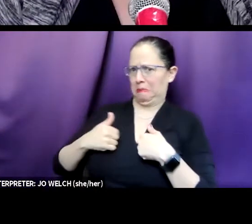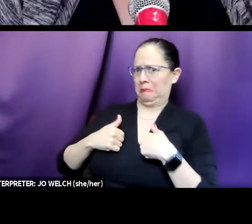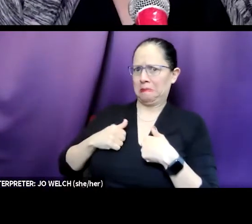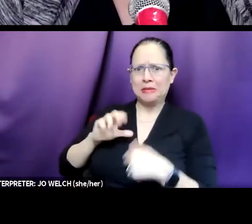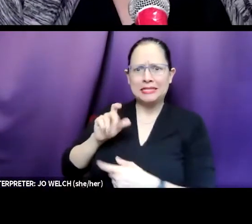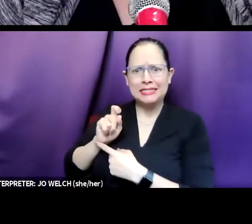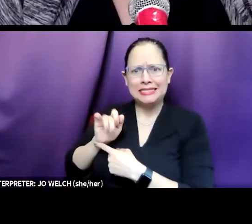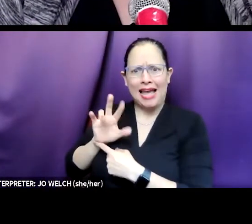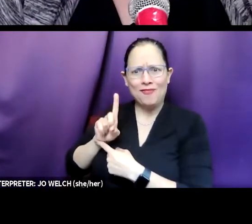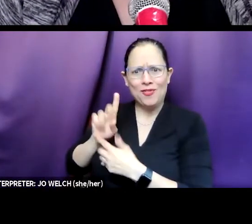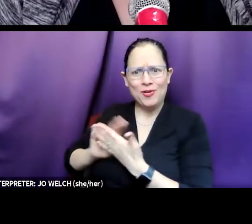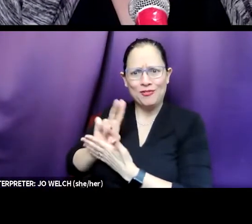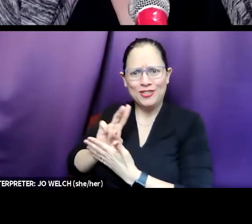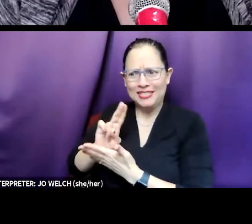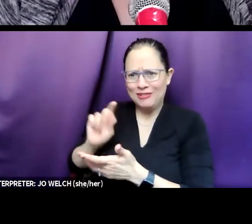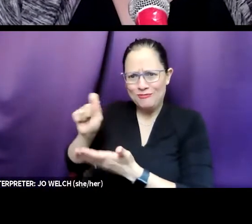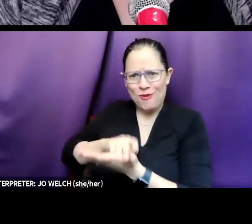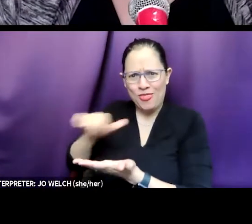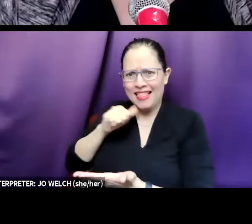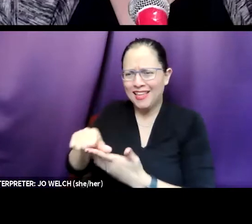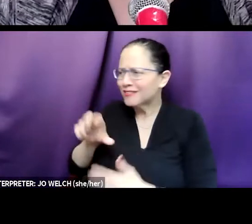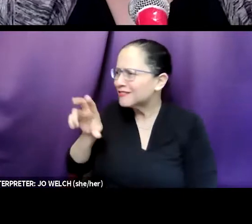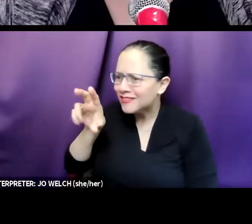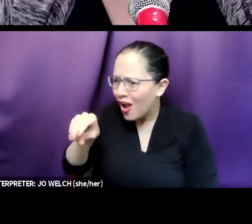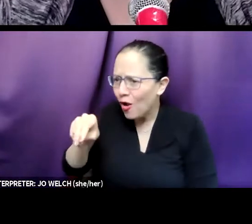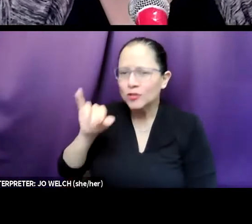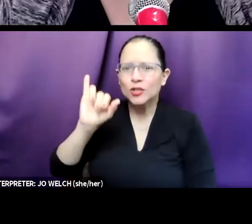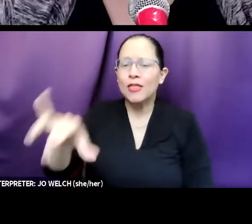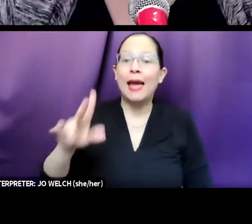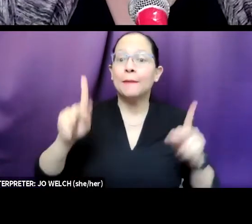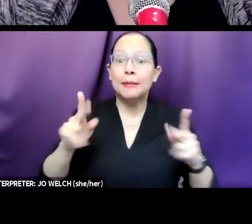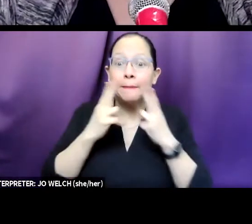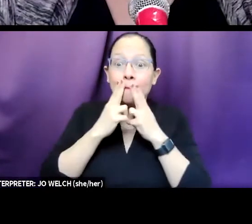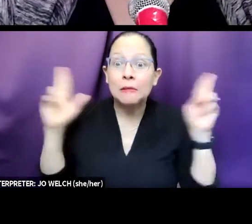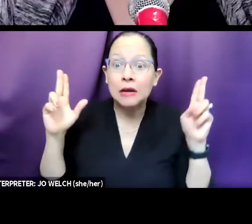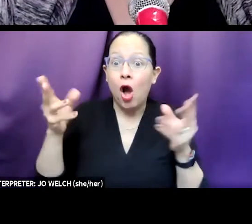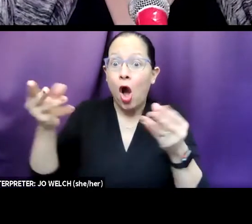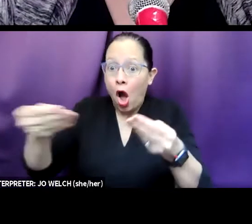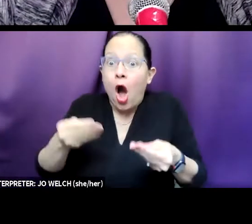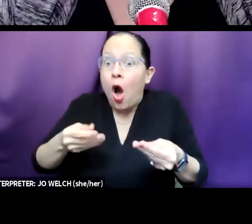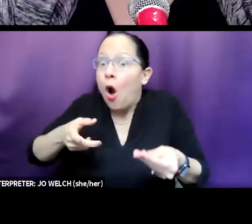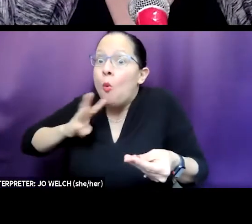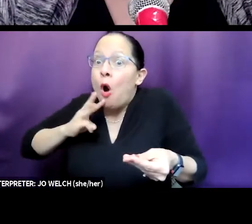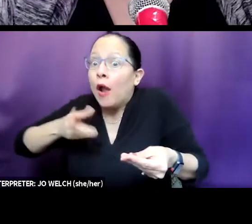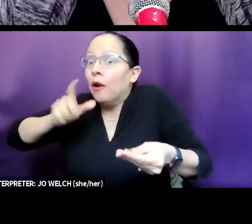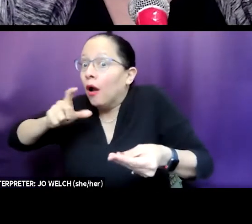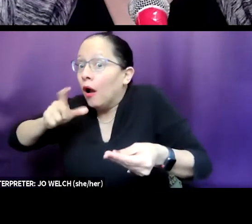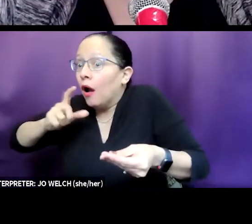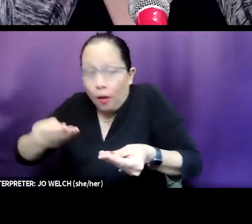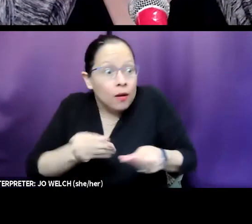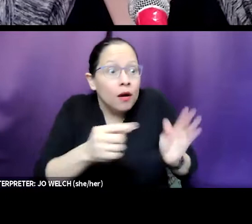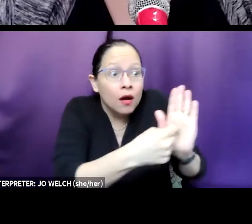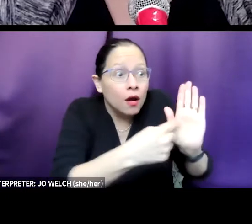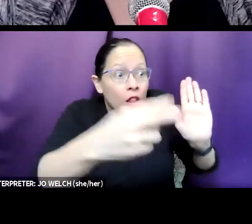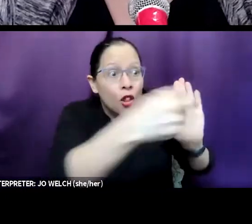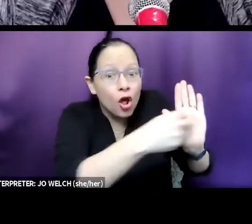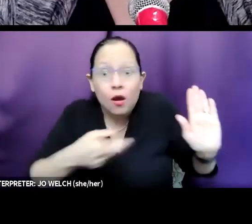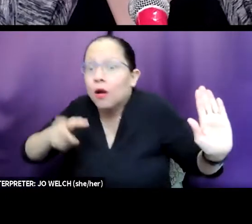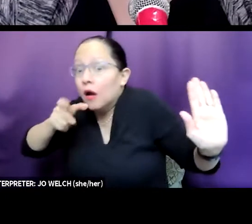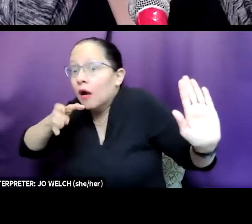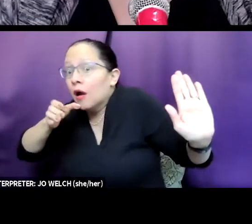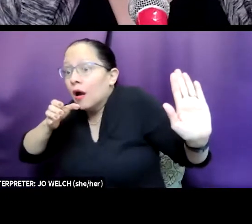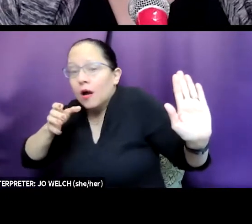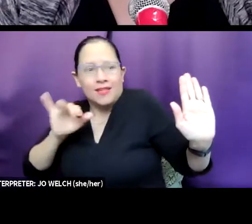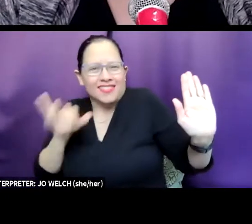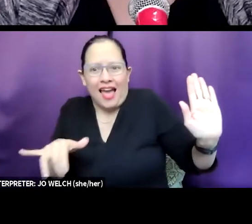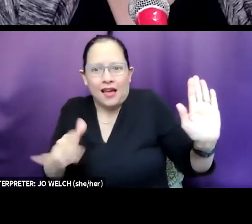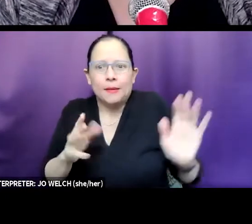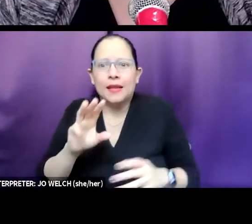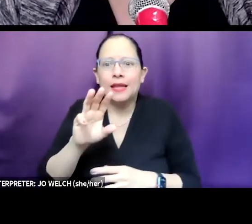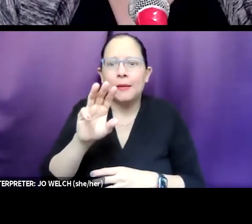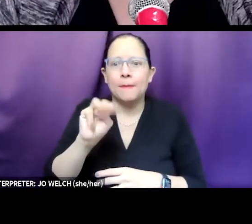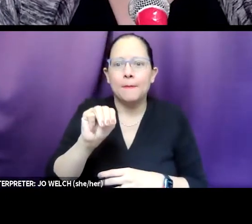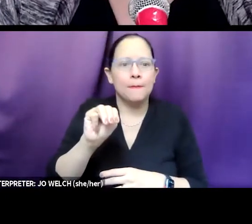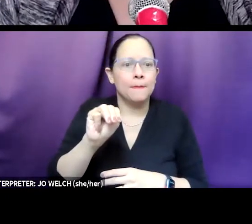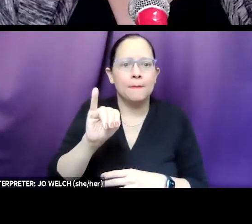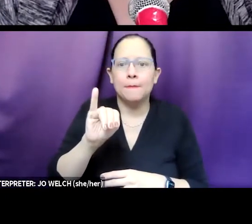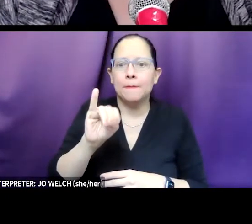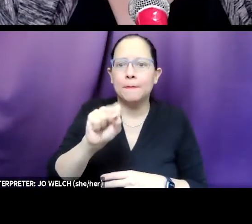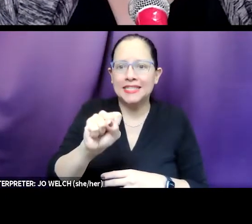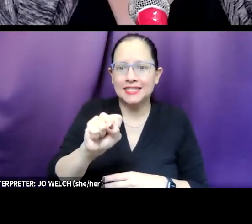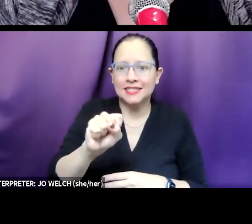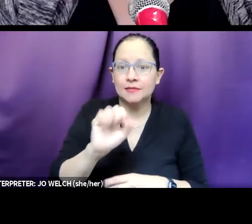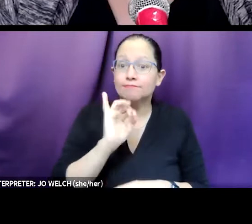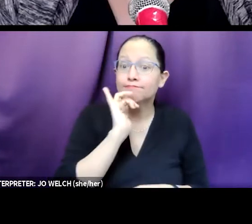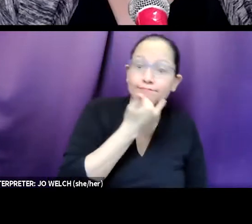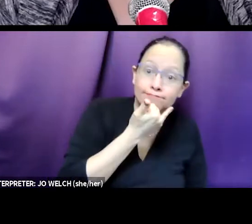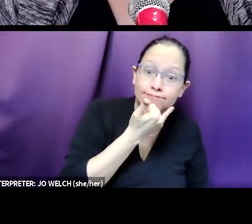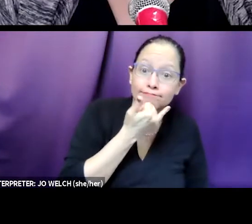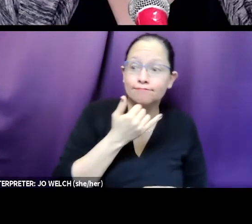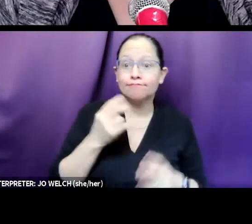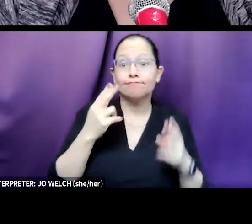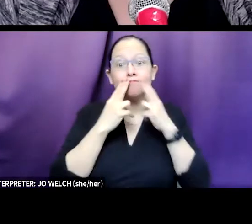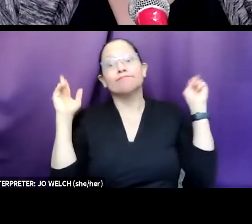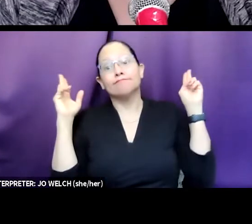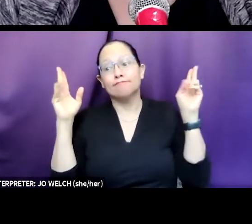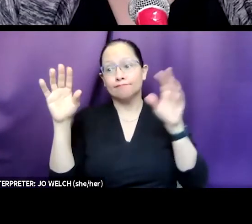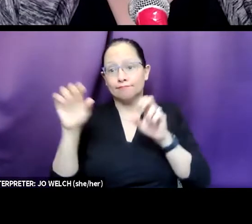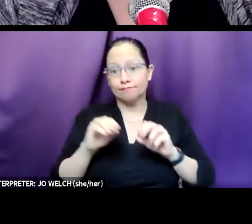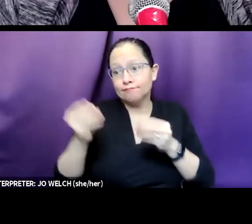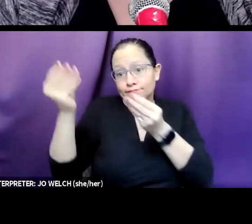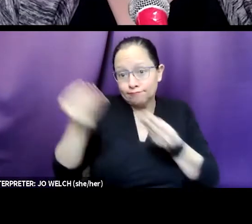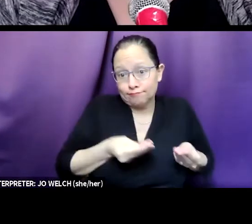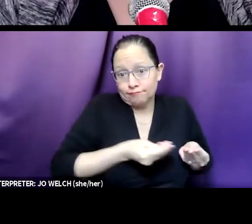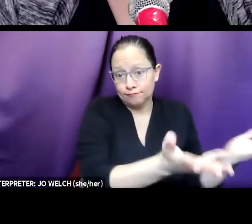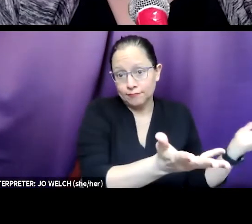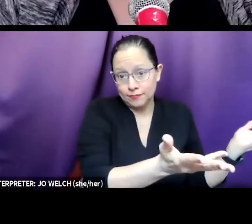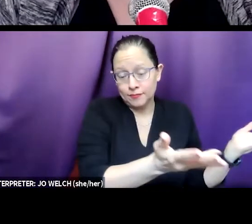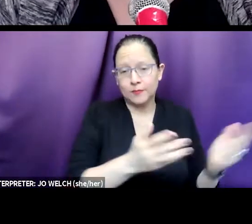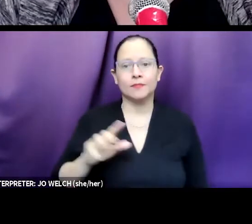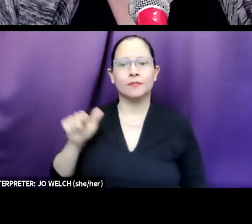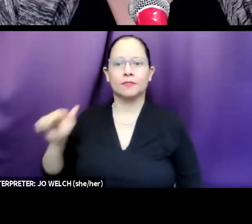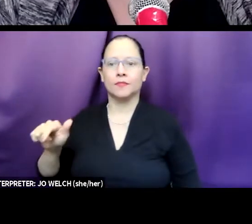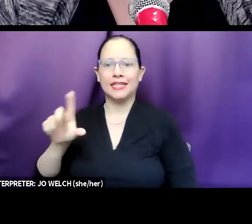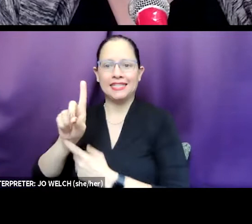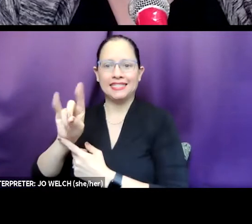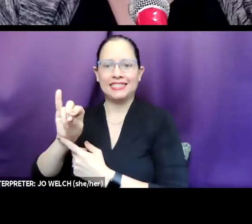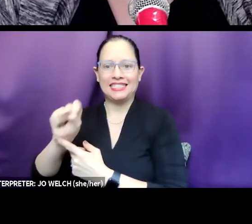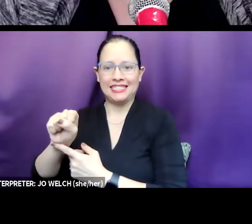And also, like, what, so you know sometimes people will hide misinformation behind credentials that are difficult to vet, or two, or to double check. But this information though is something that when we study it and we call something this information.